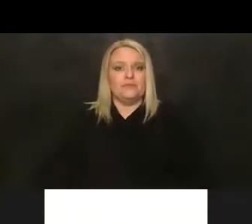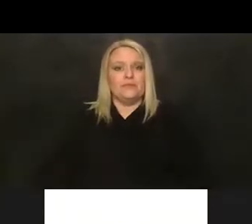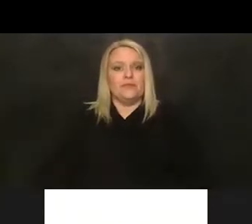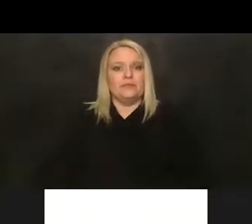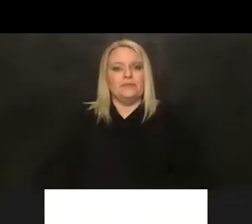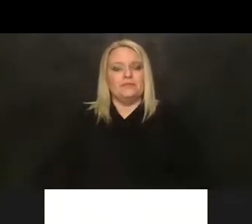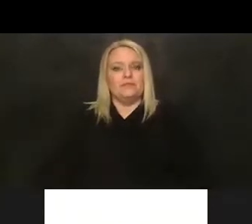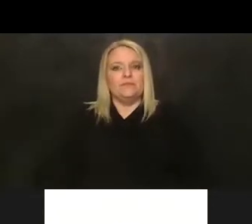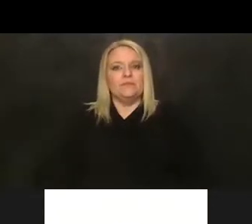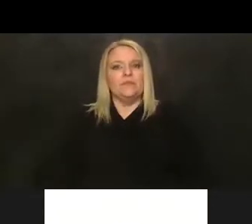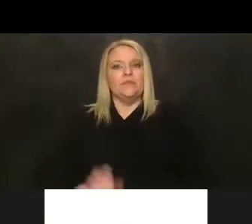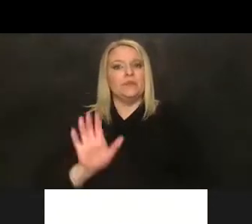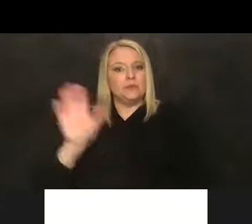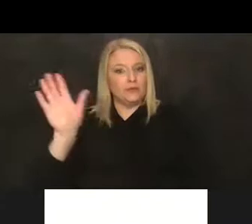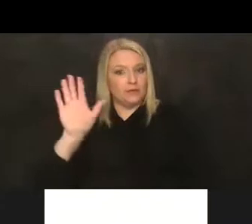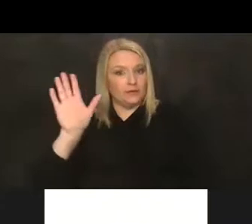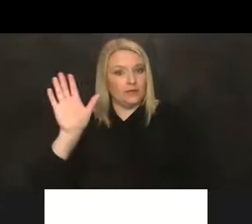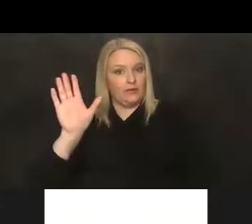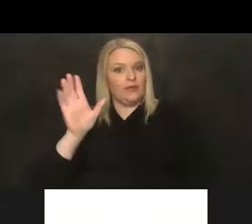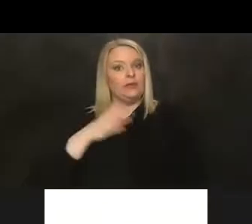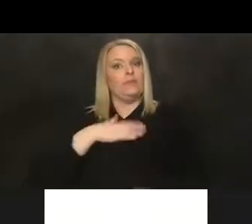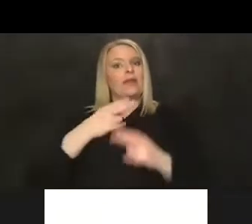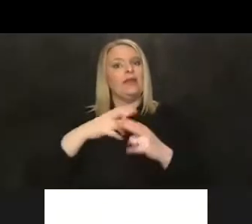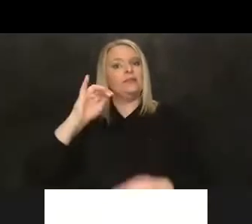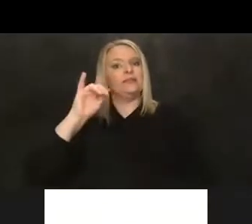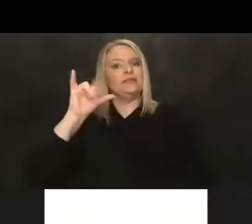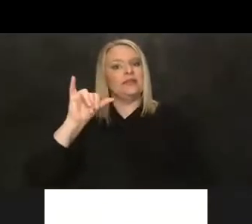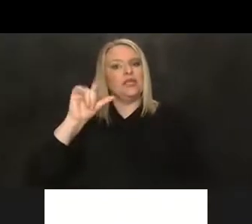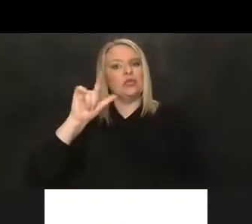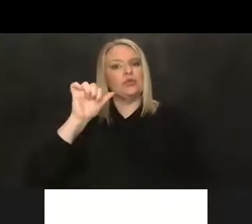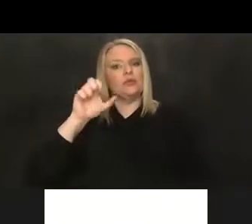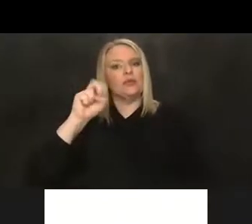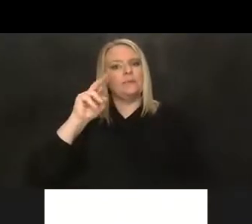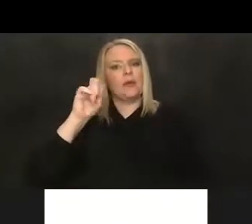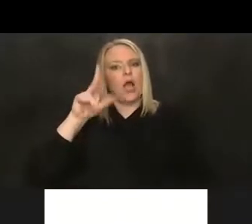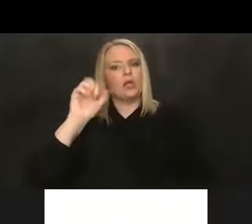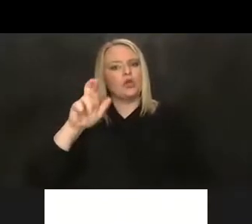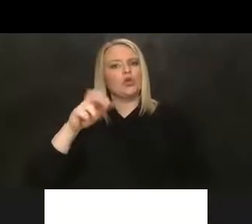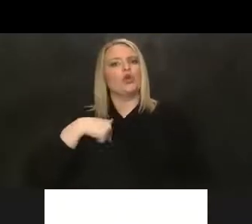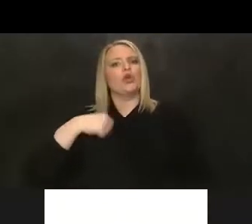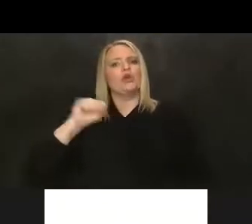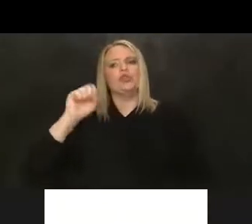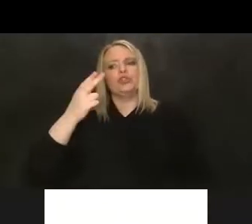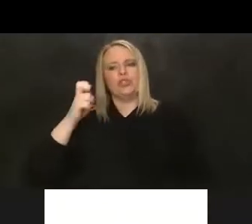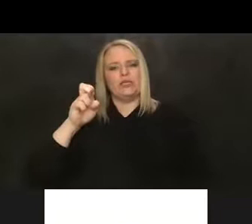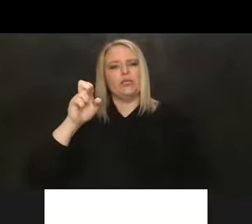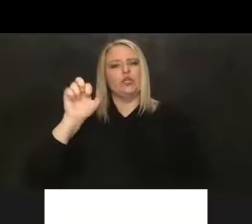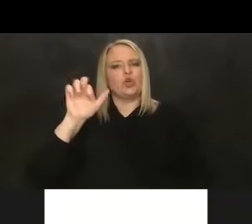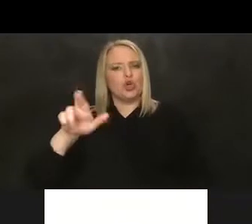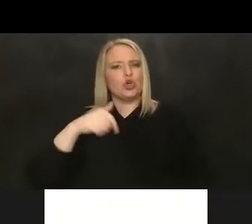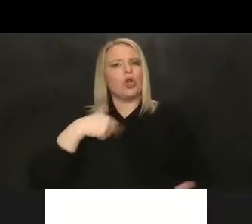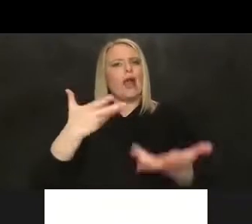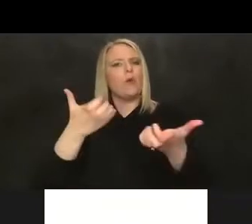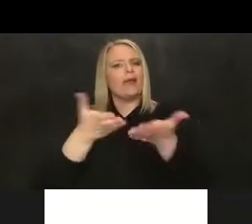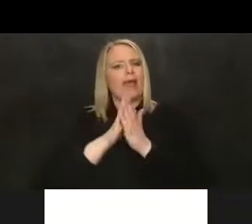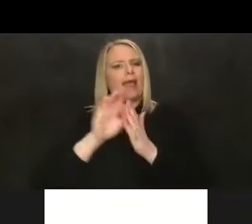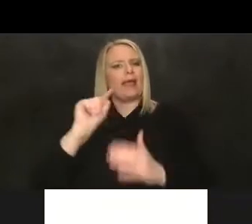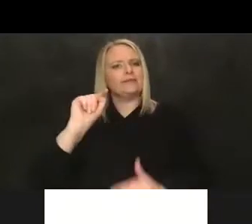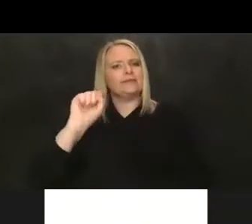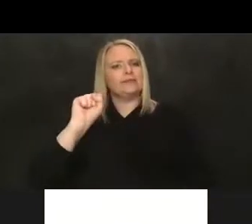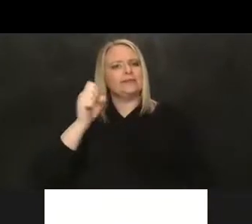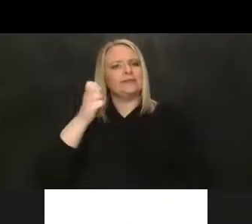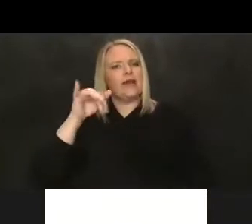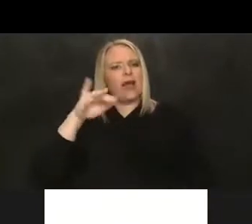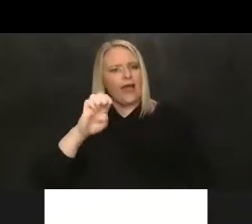Hi, my name is Cindy Lutenbacher, I use she/her, I'd like to ask first Tsehaye and then Brian about